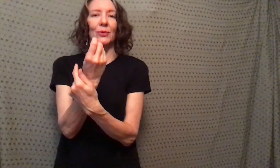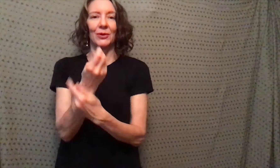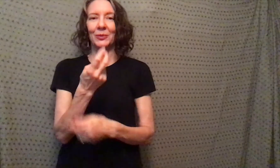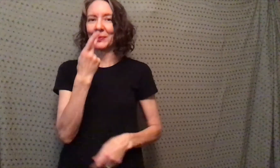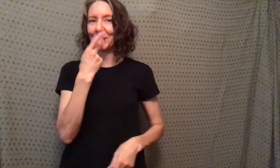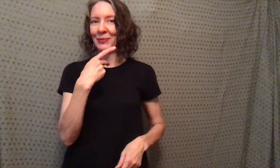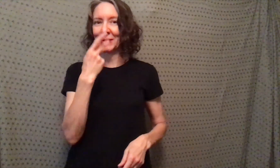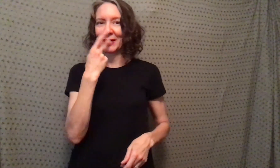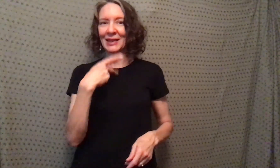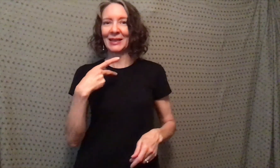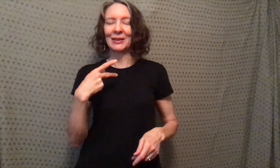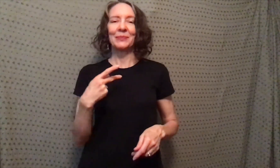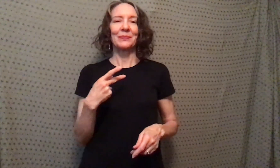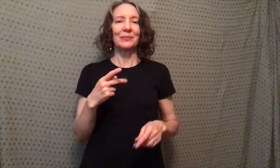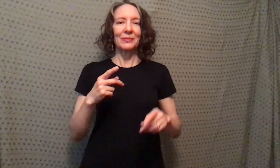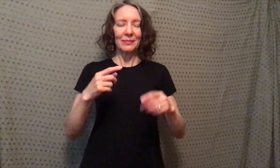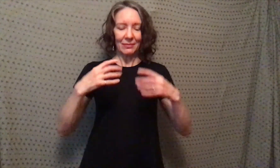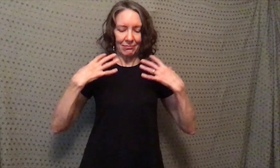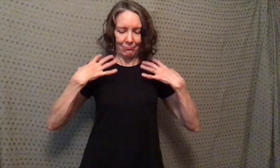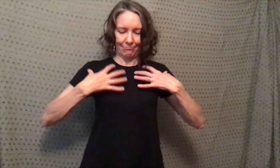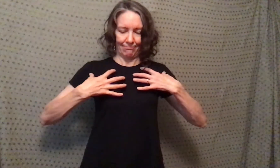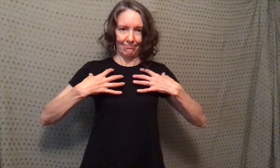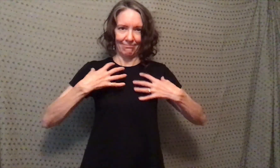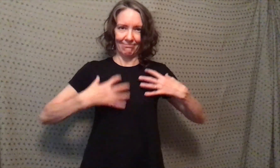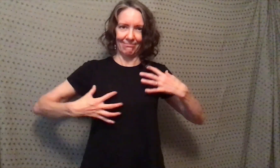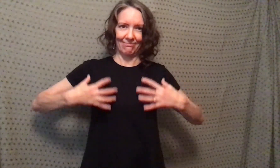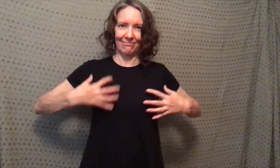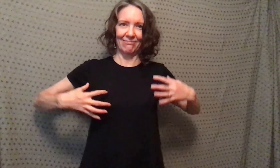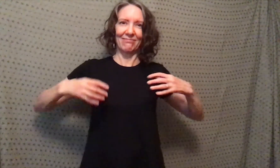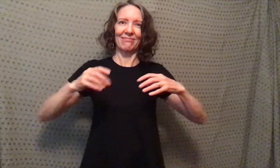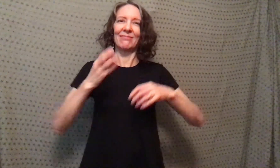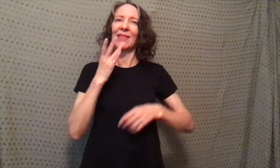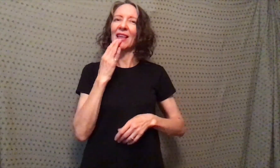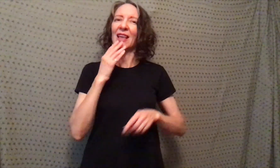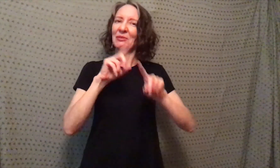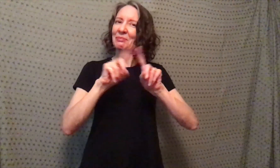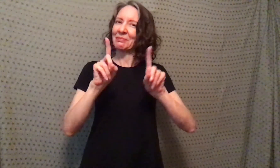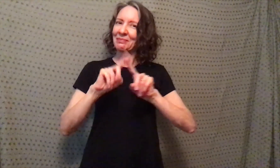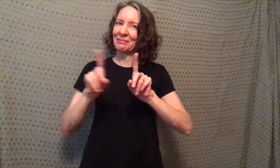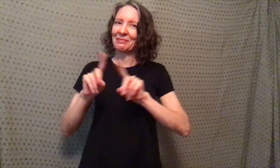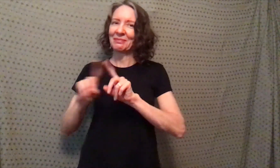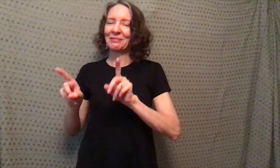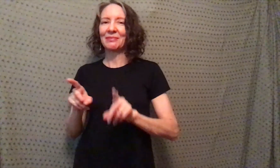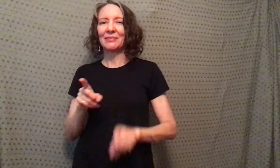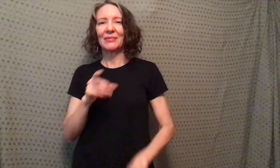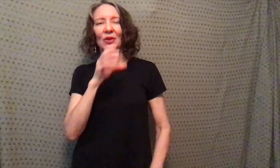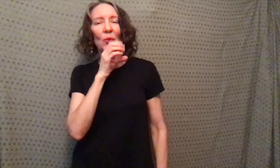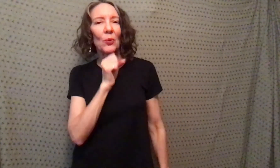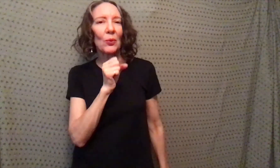Around each cuff are pink ruffles. The jacket has many different colors in